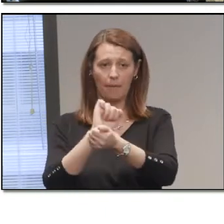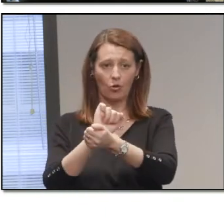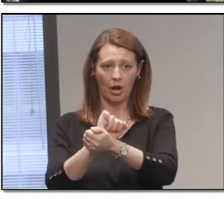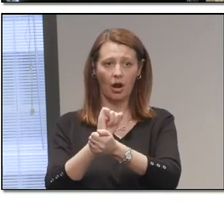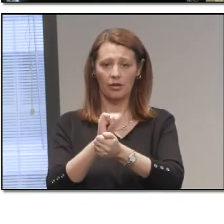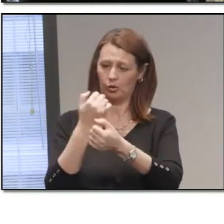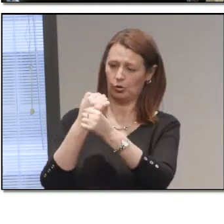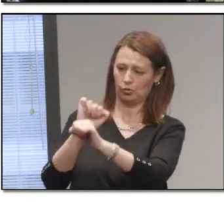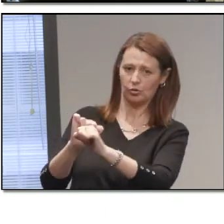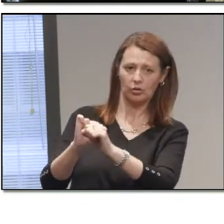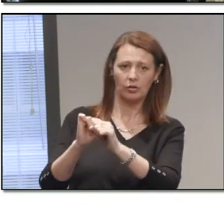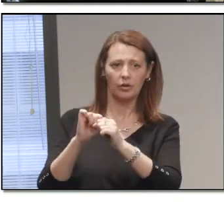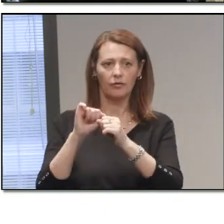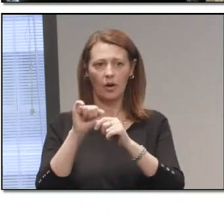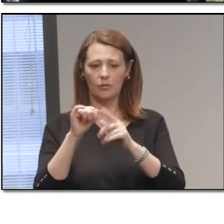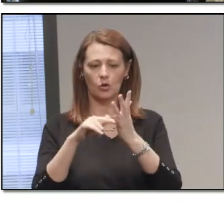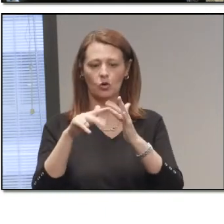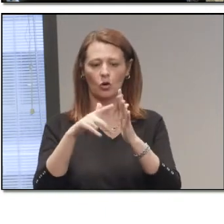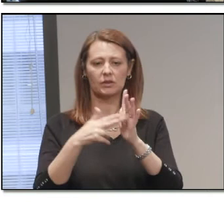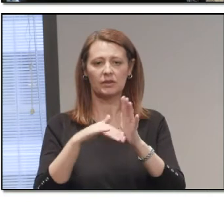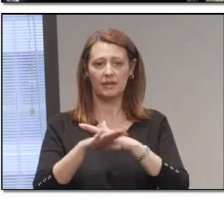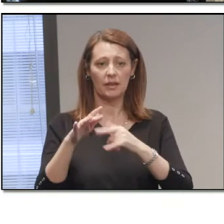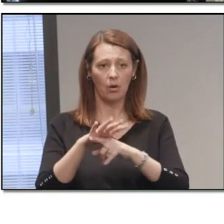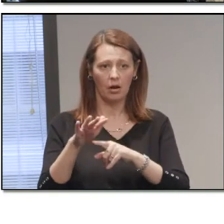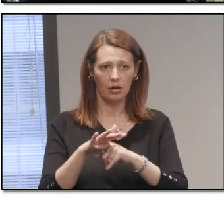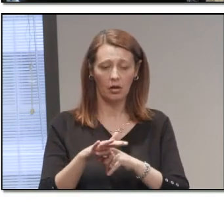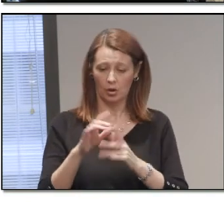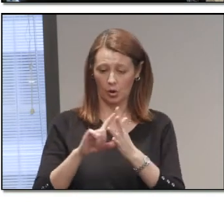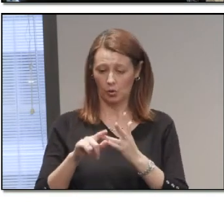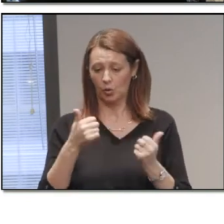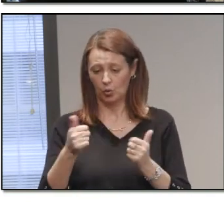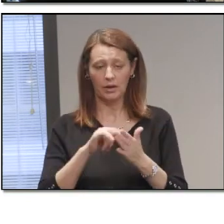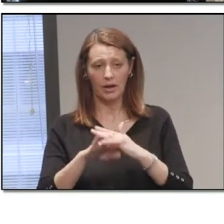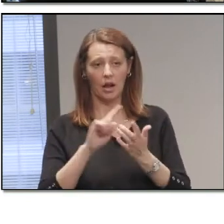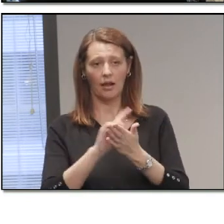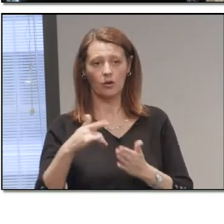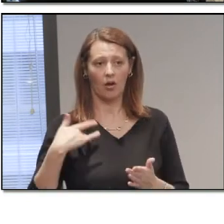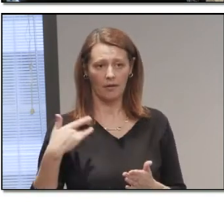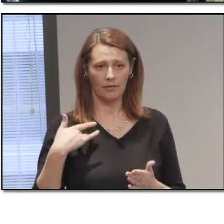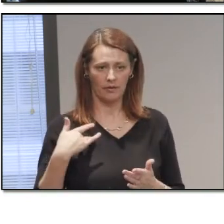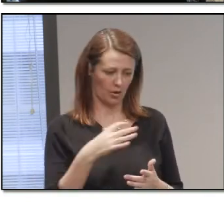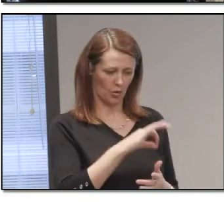toxicants in the blood, as it does a pretty good job in later life, is immature in infants,